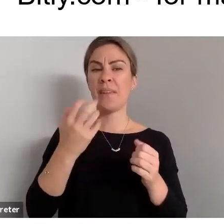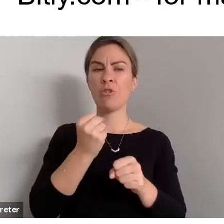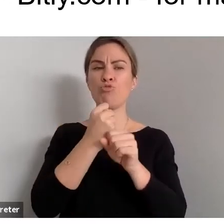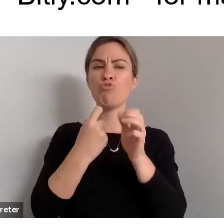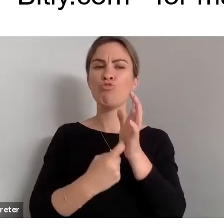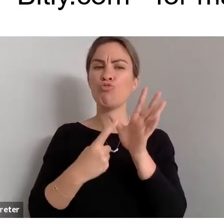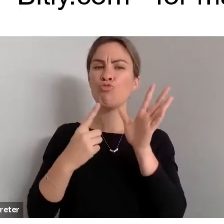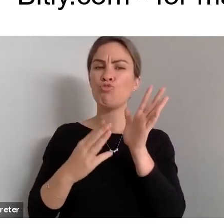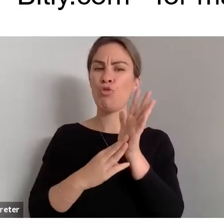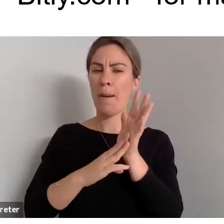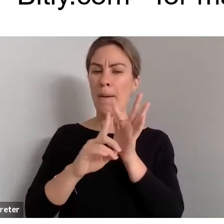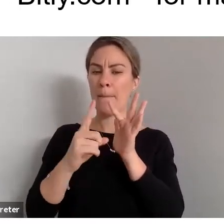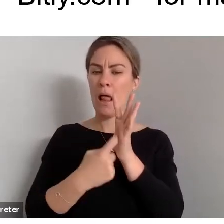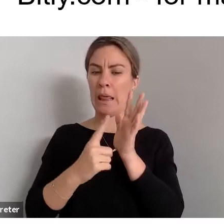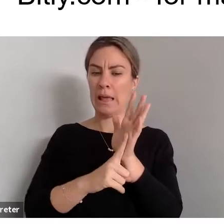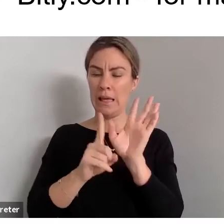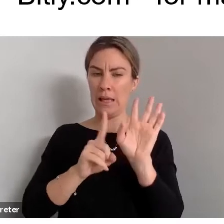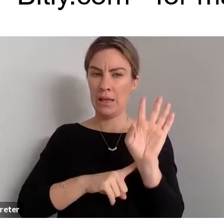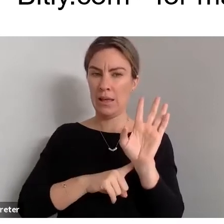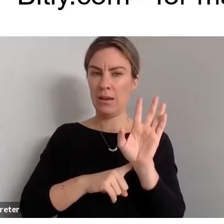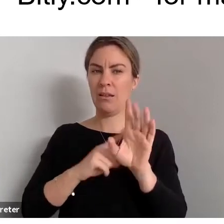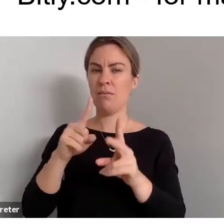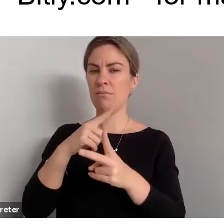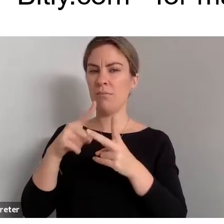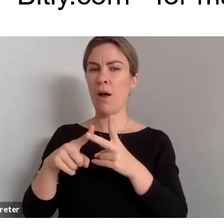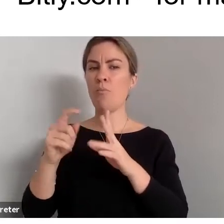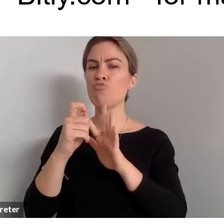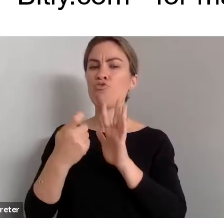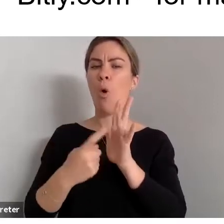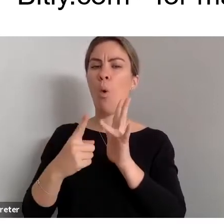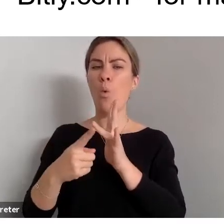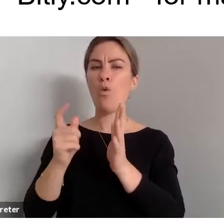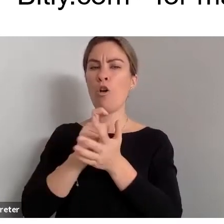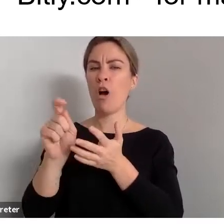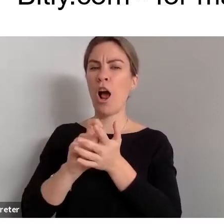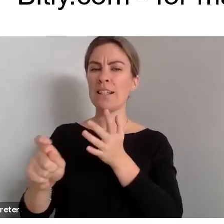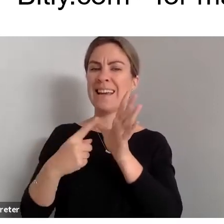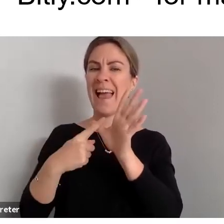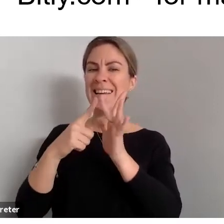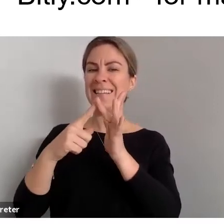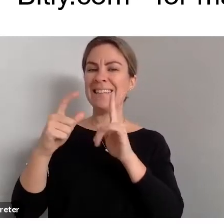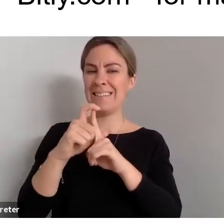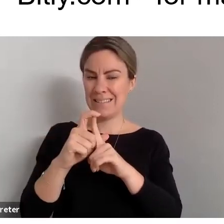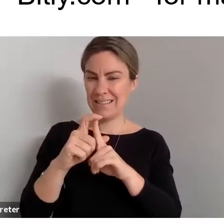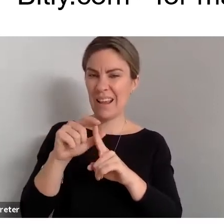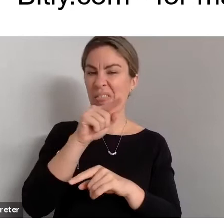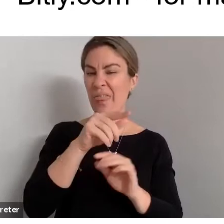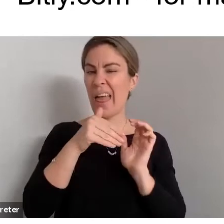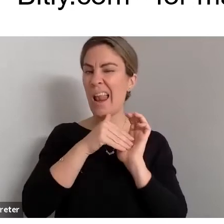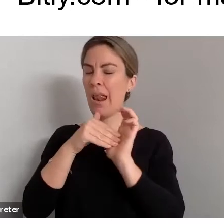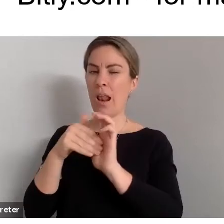They are online writing aids that have accessibility functions.